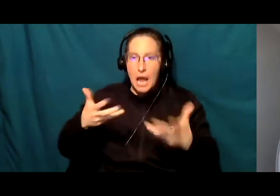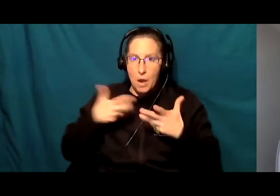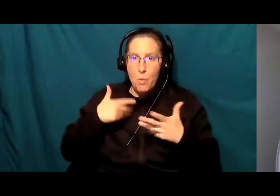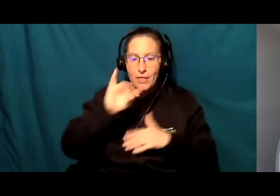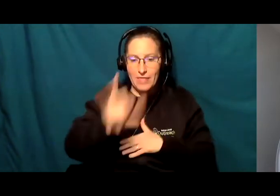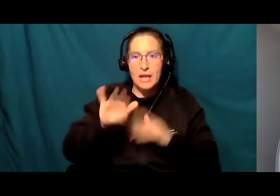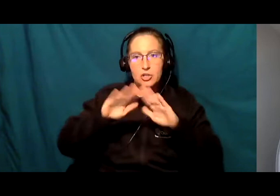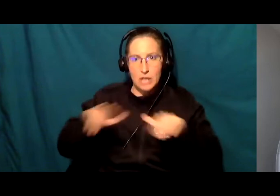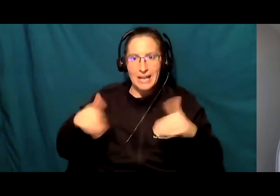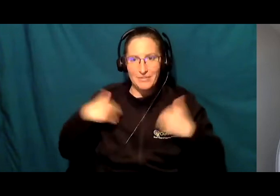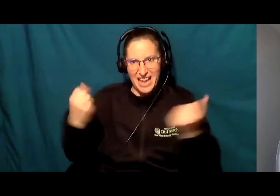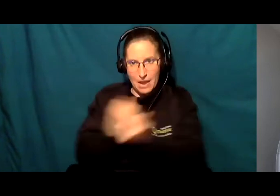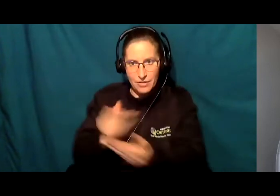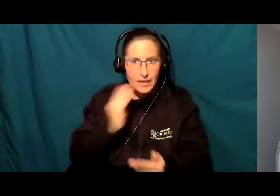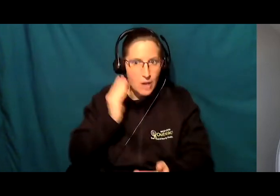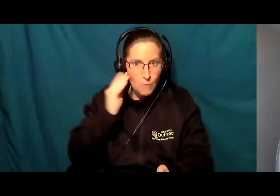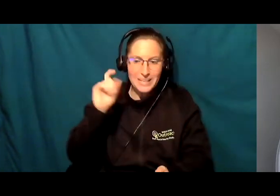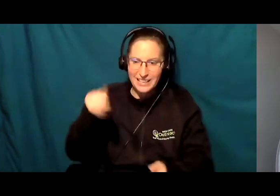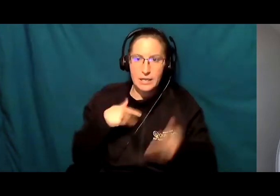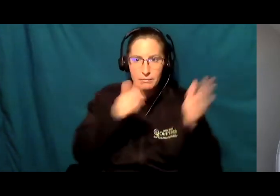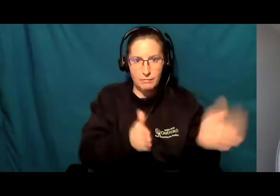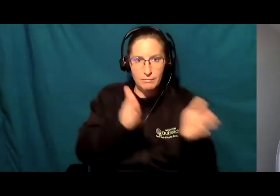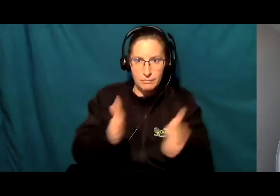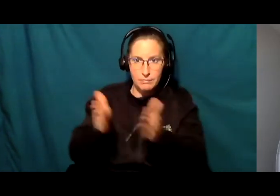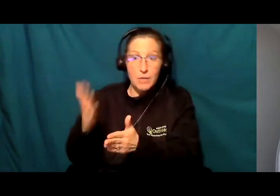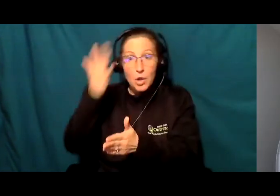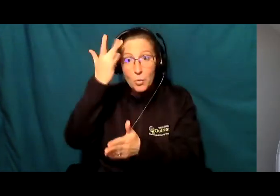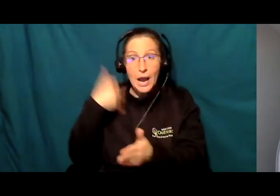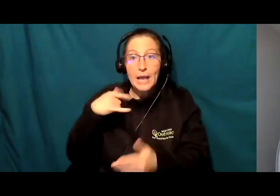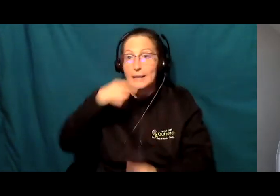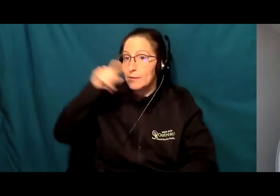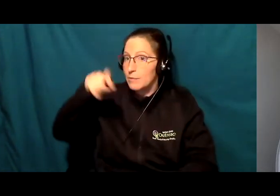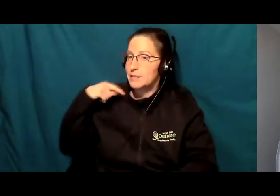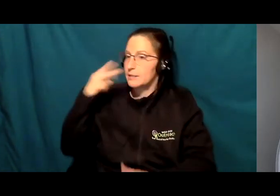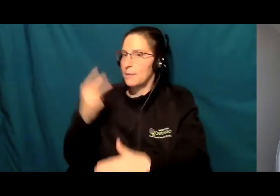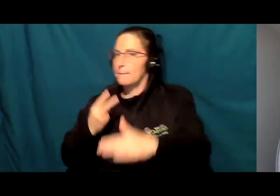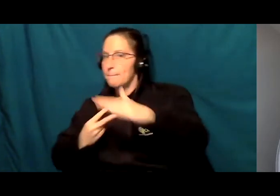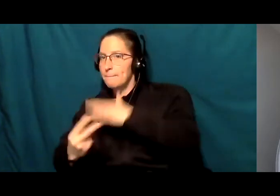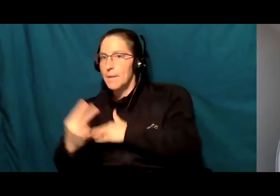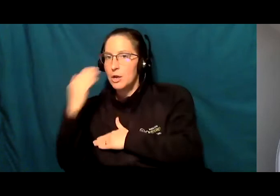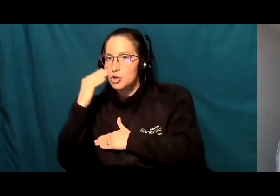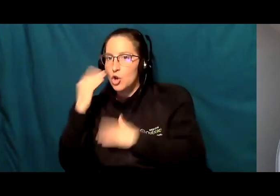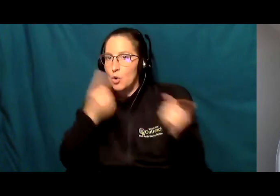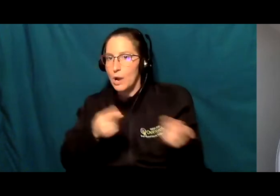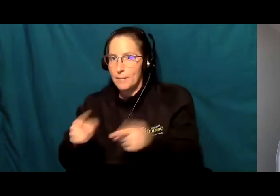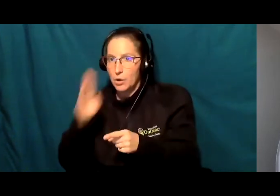And it needs to be in order because we know kids need to anticipate what they're going to do and they have to follow a routine.